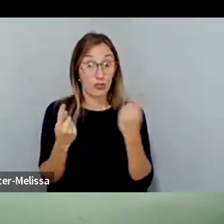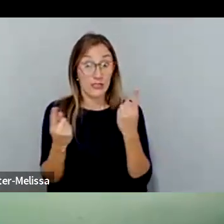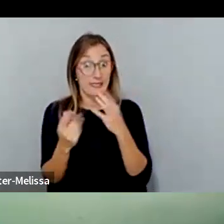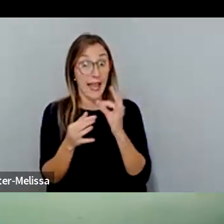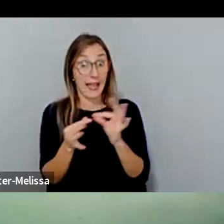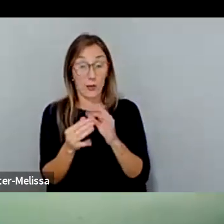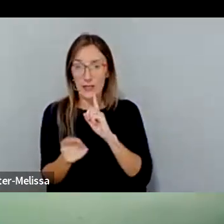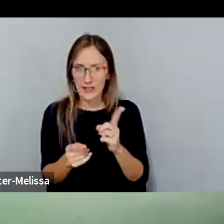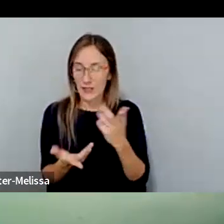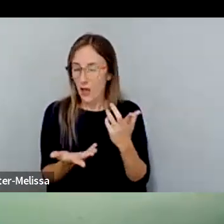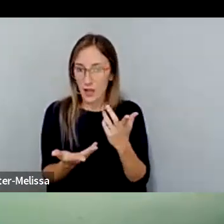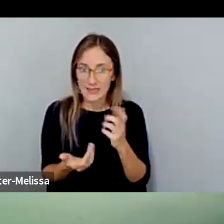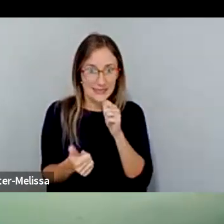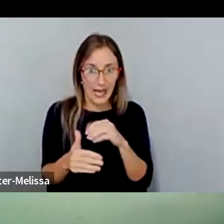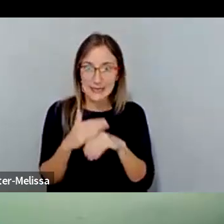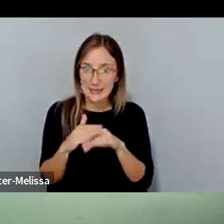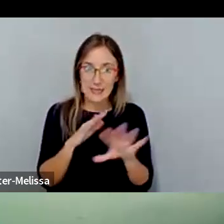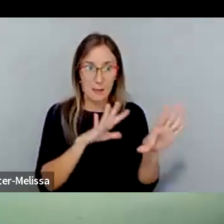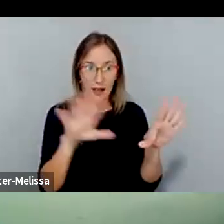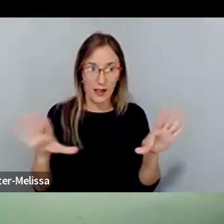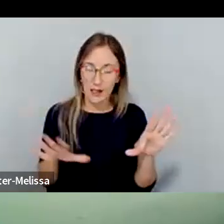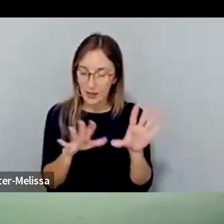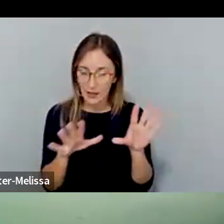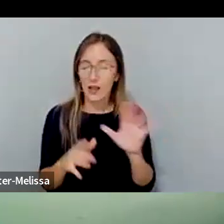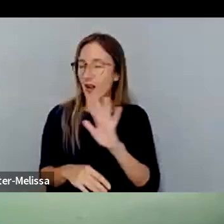fuck Their wings.